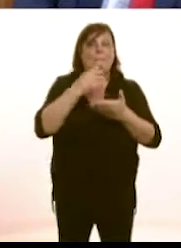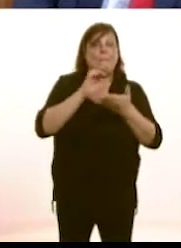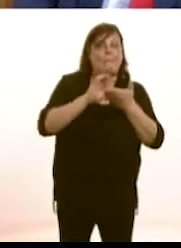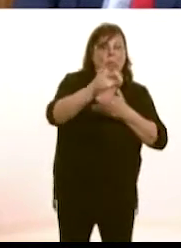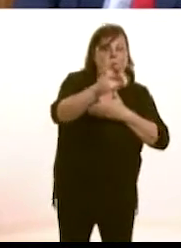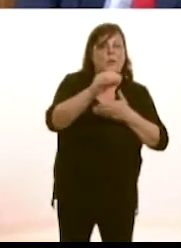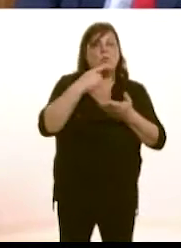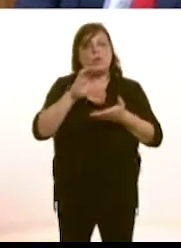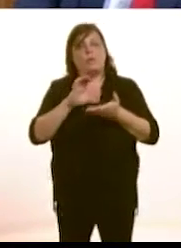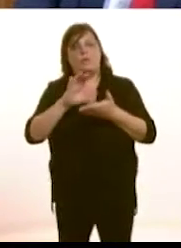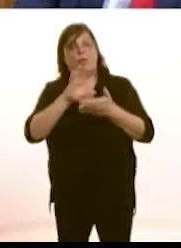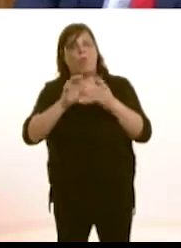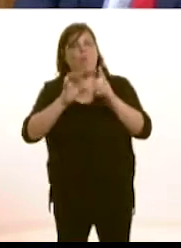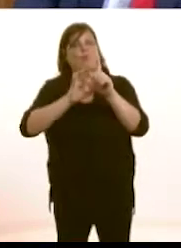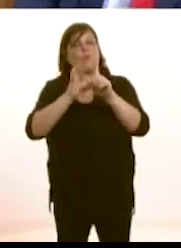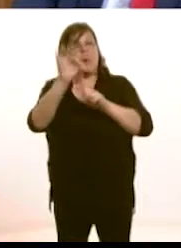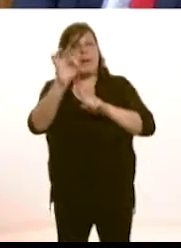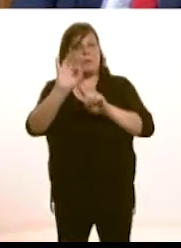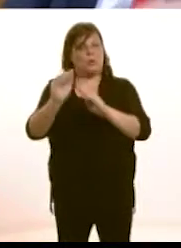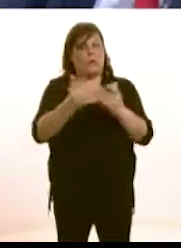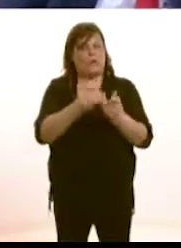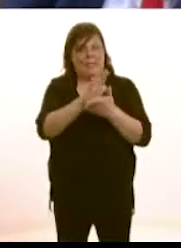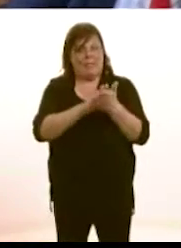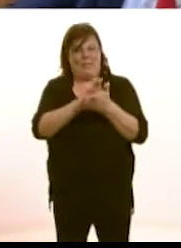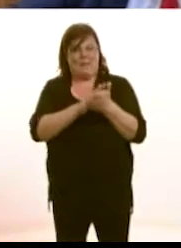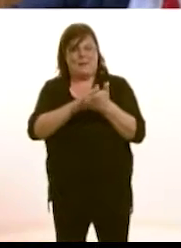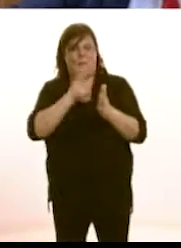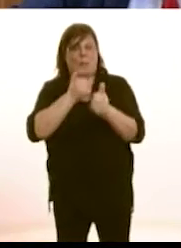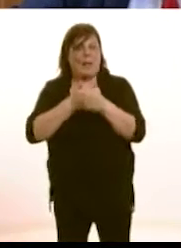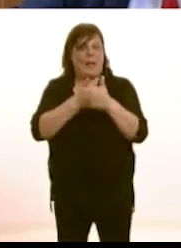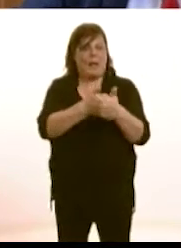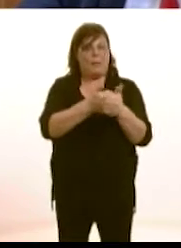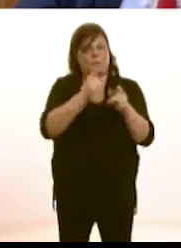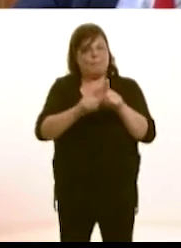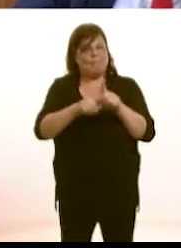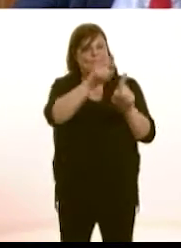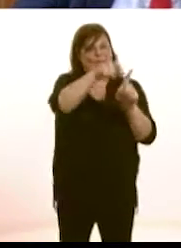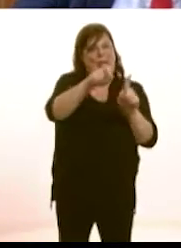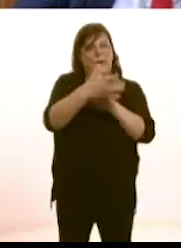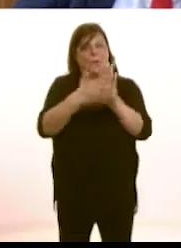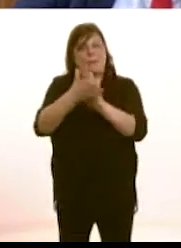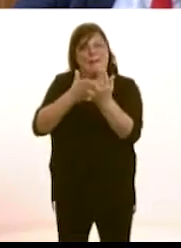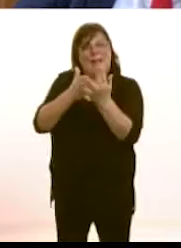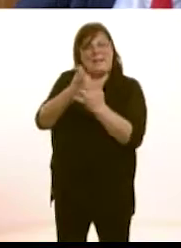across Wales will bring considerable benefits to patients and provide greater equity of access to services across Wales.